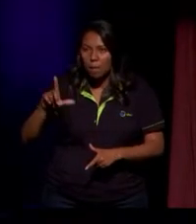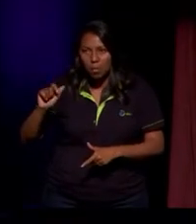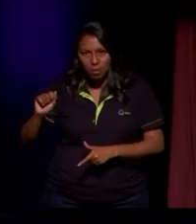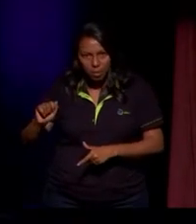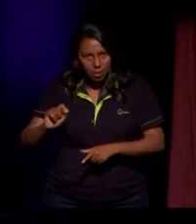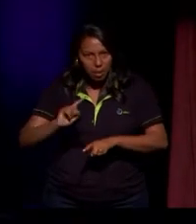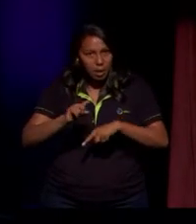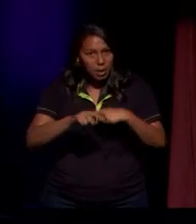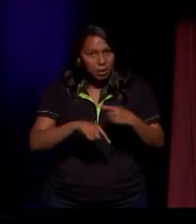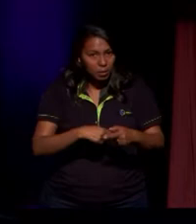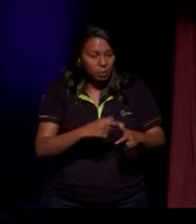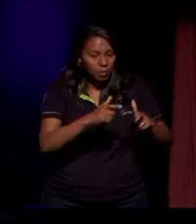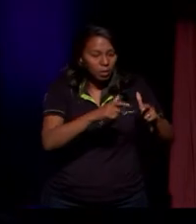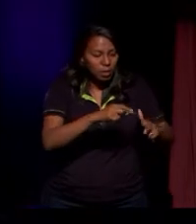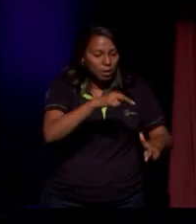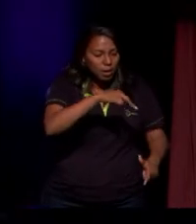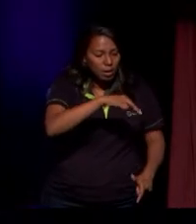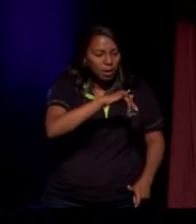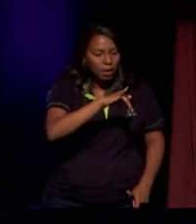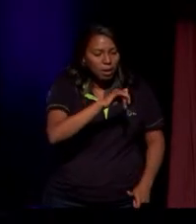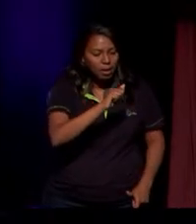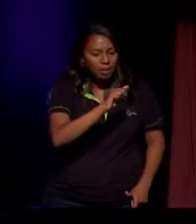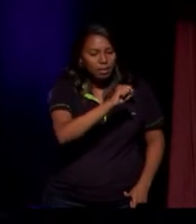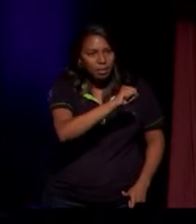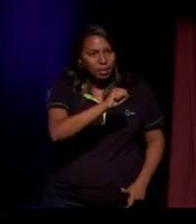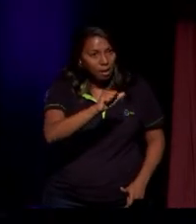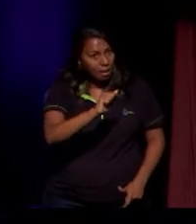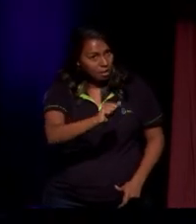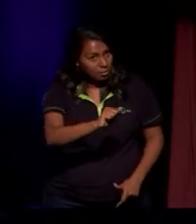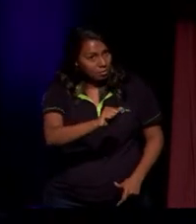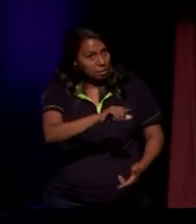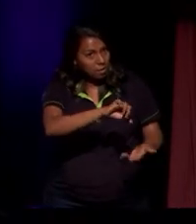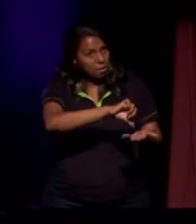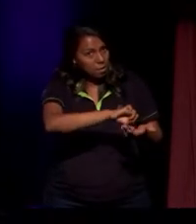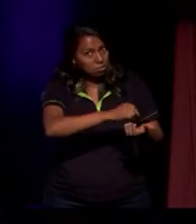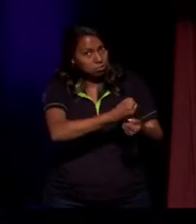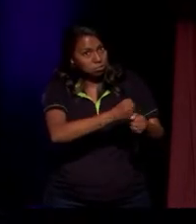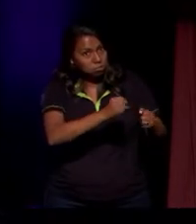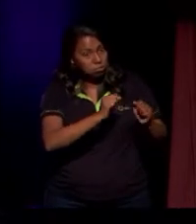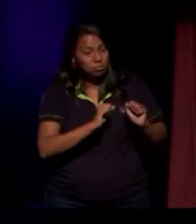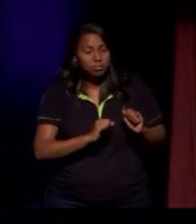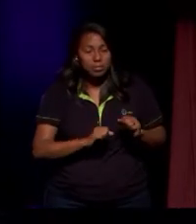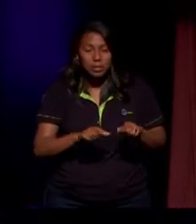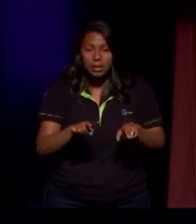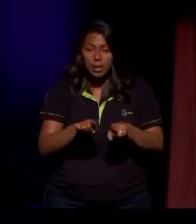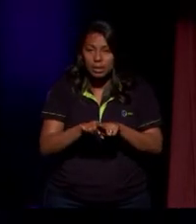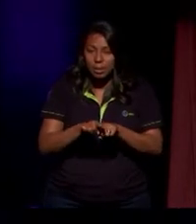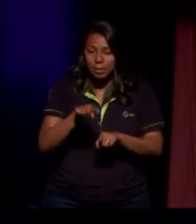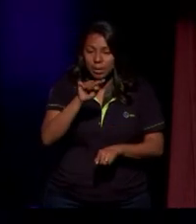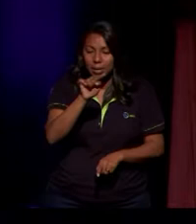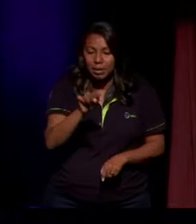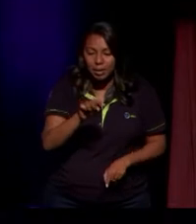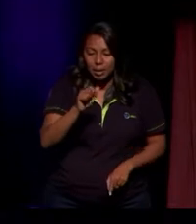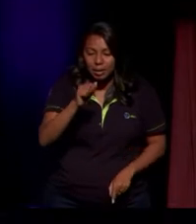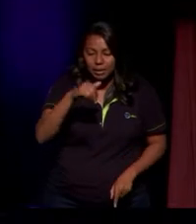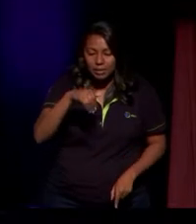because it is one of the largest provinces we have and less crowd, exists in Zambézia, it exists in Tete